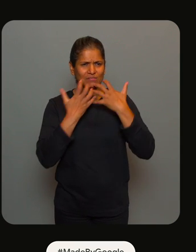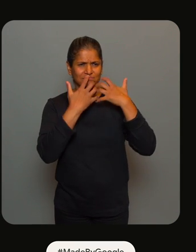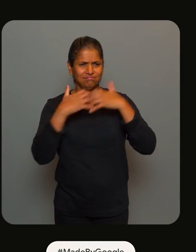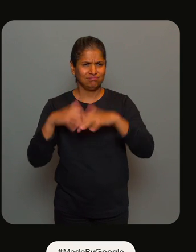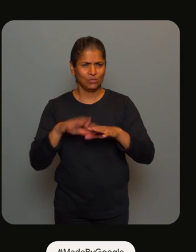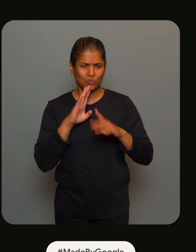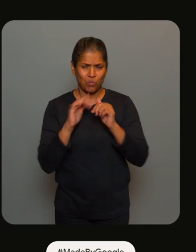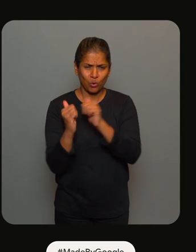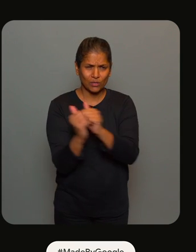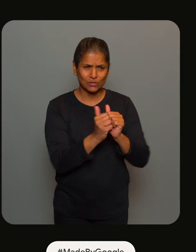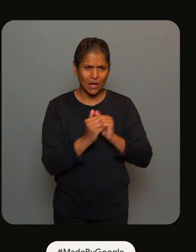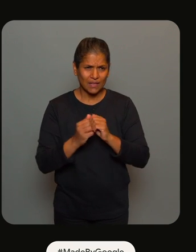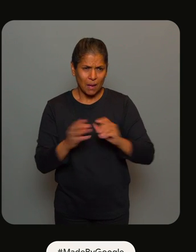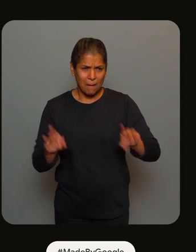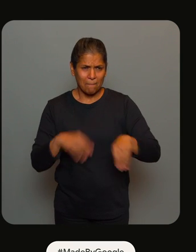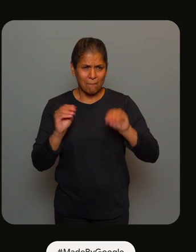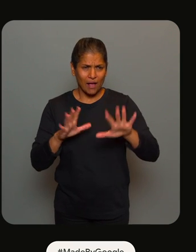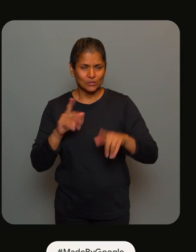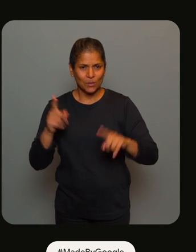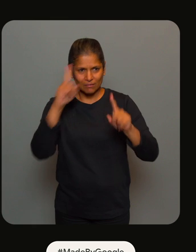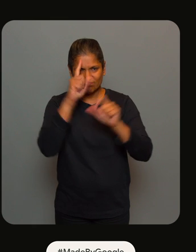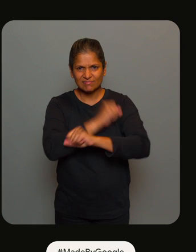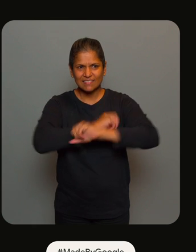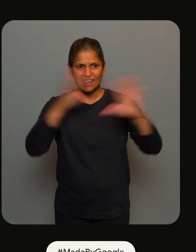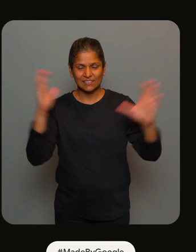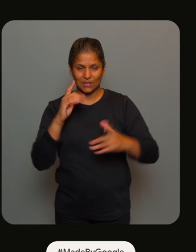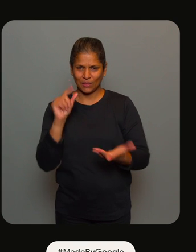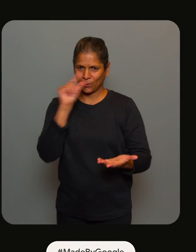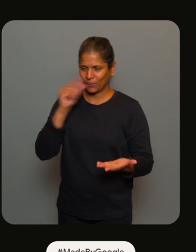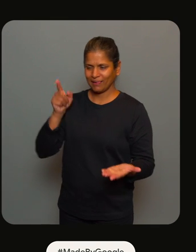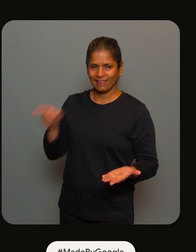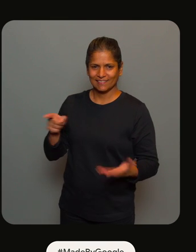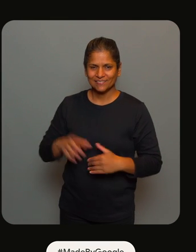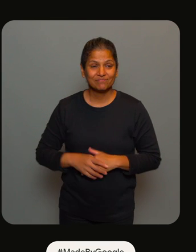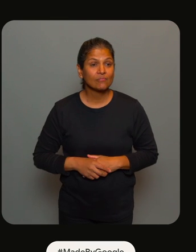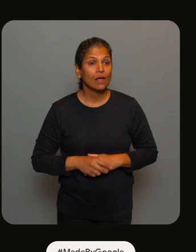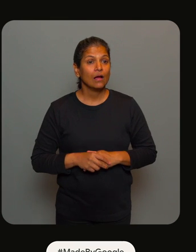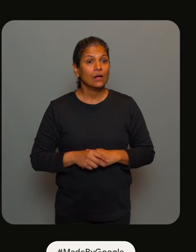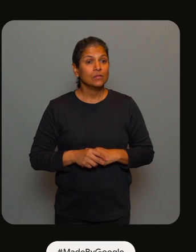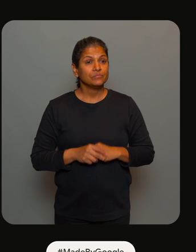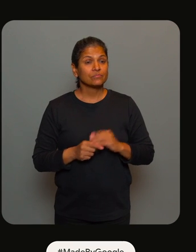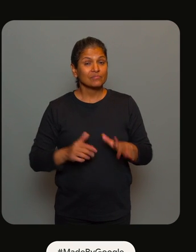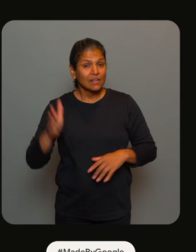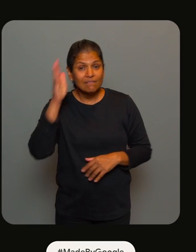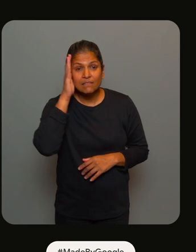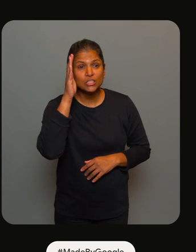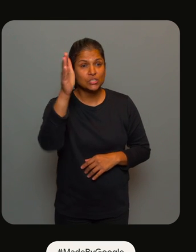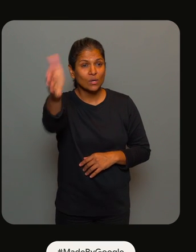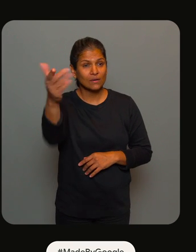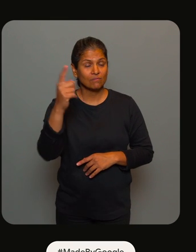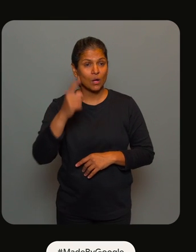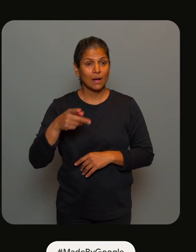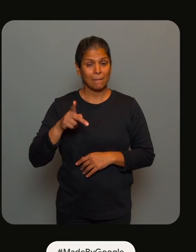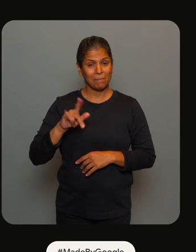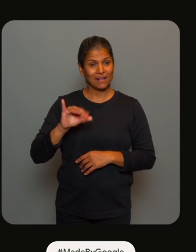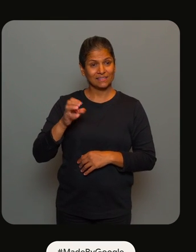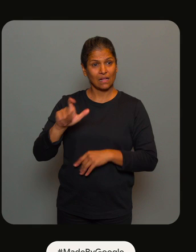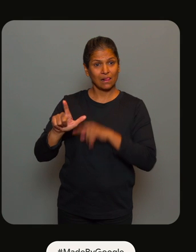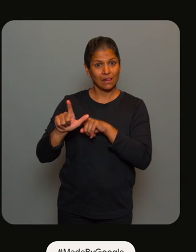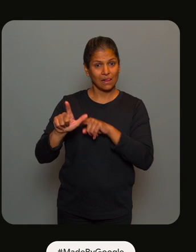you expect from Google. Now, this is the future of where Pixel is going, because for us,